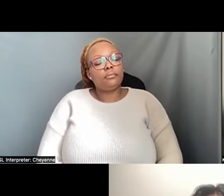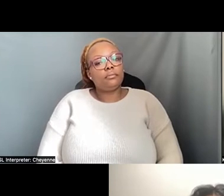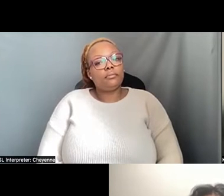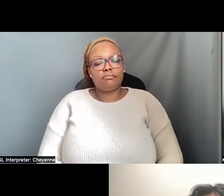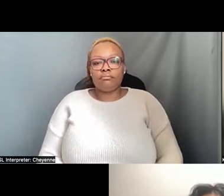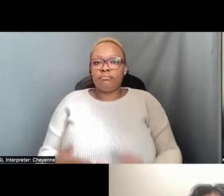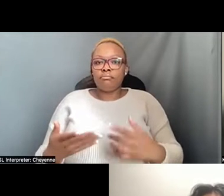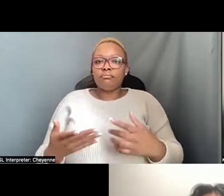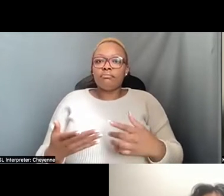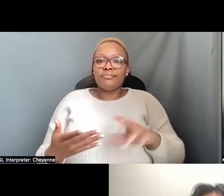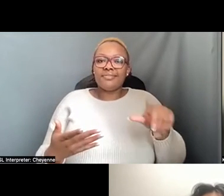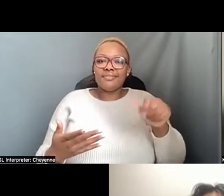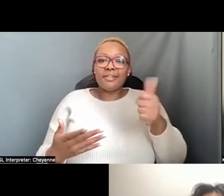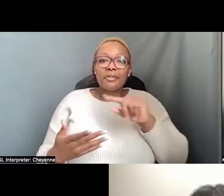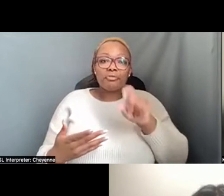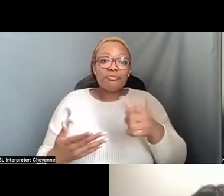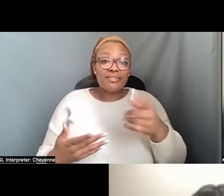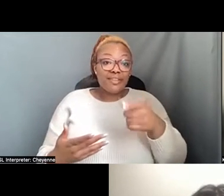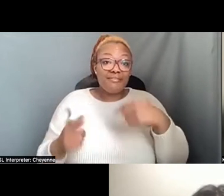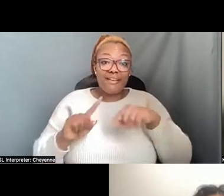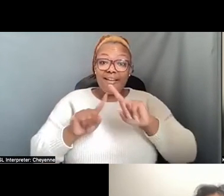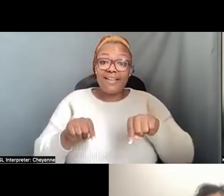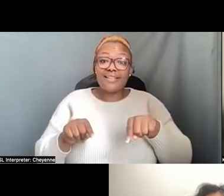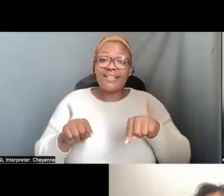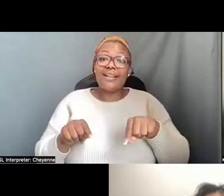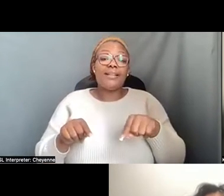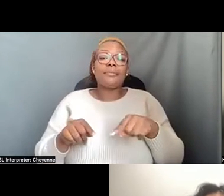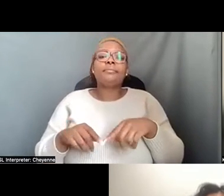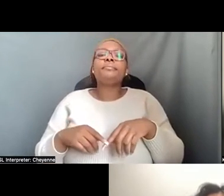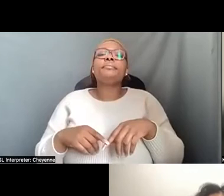It's a little bit of a long one. Can the producer and director be the same person?